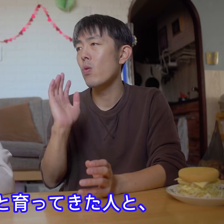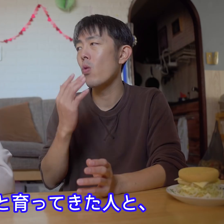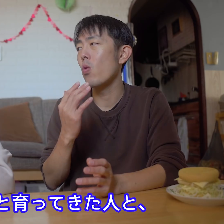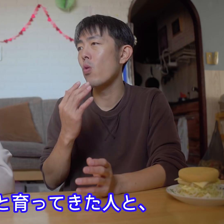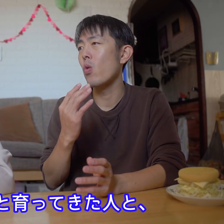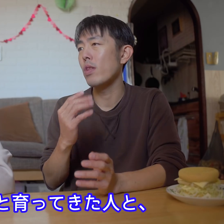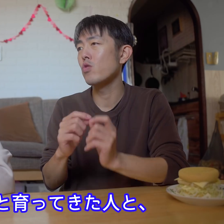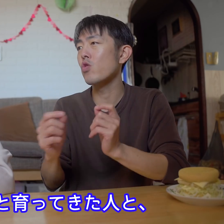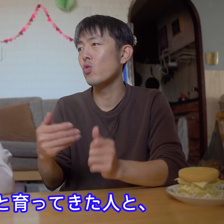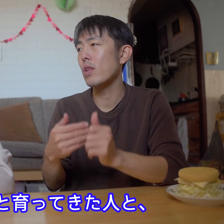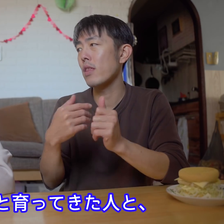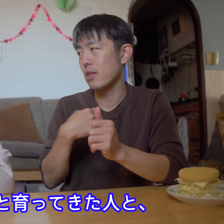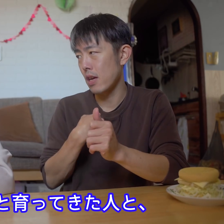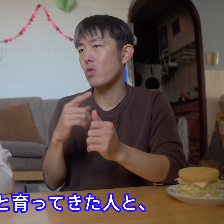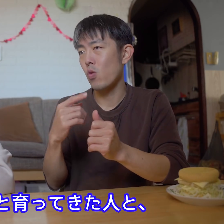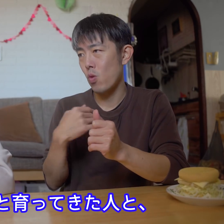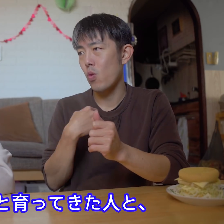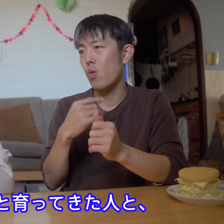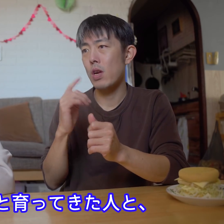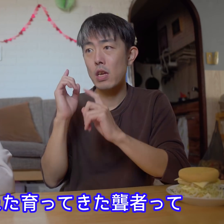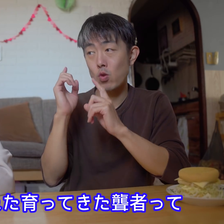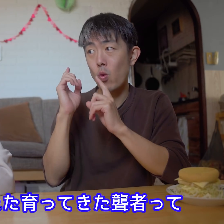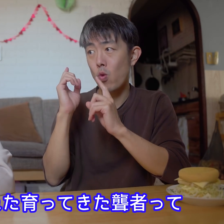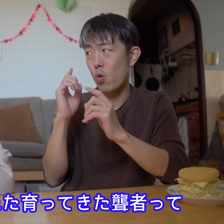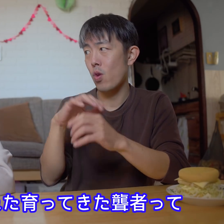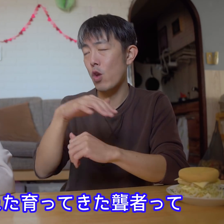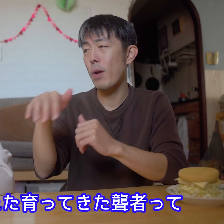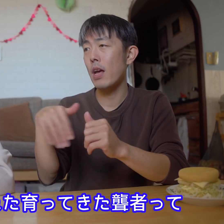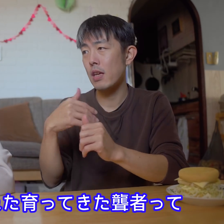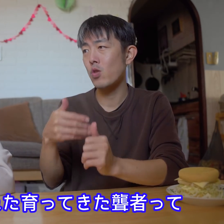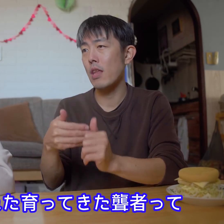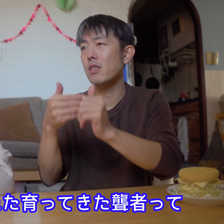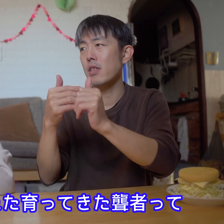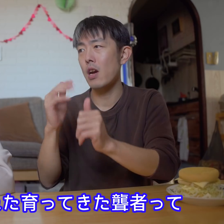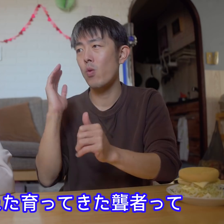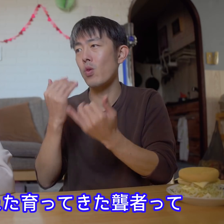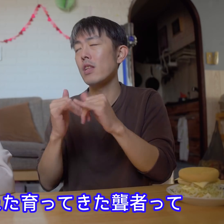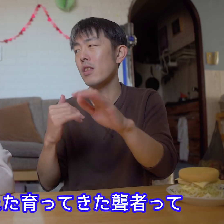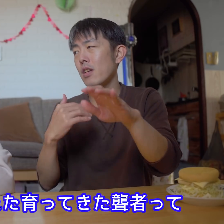(Dad)People who have grown up with deafness and deaf people who have grown up with hearing people